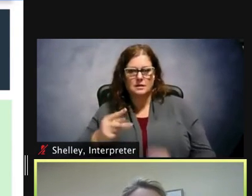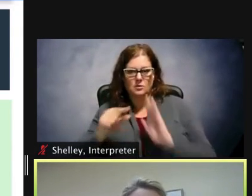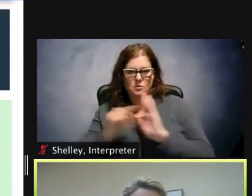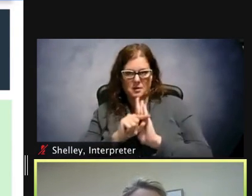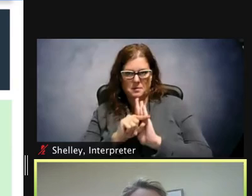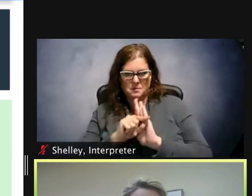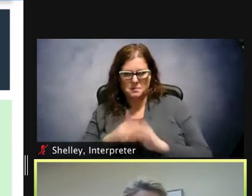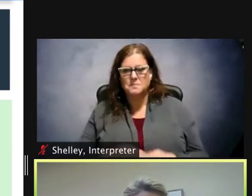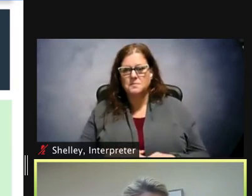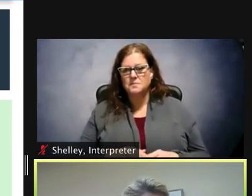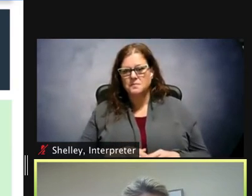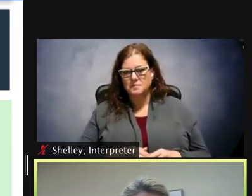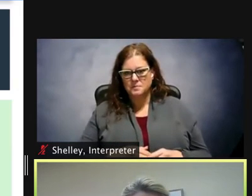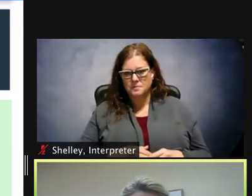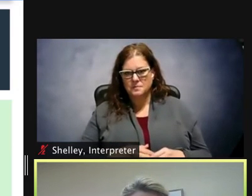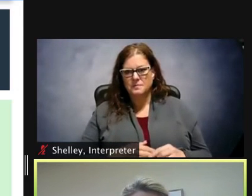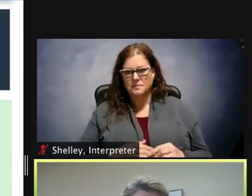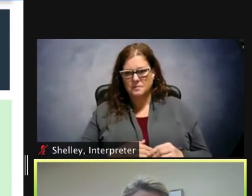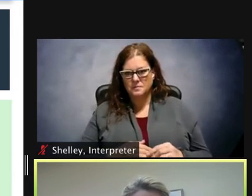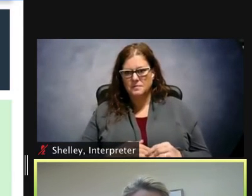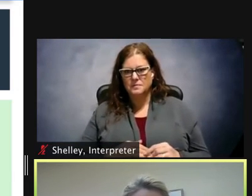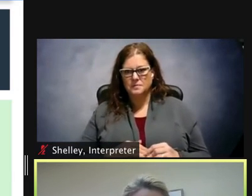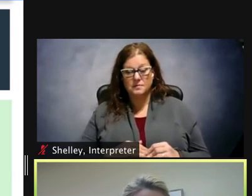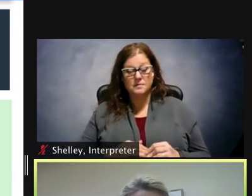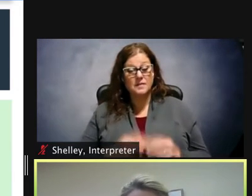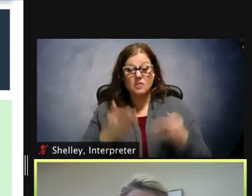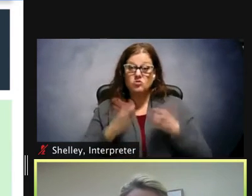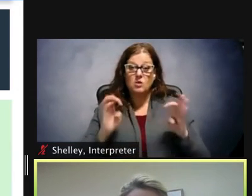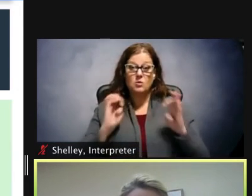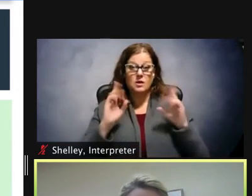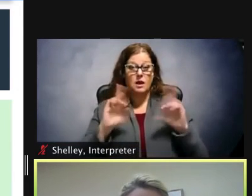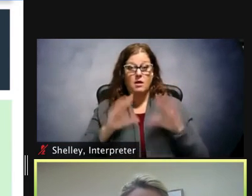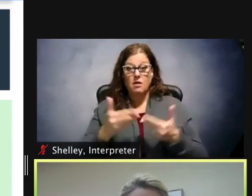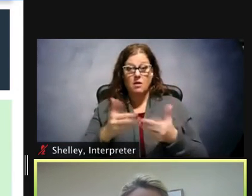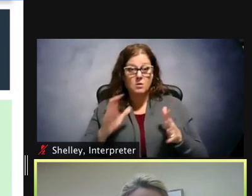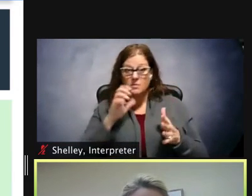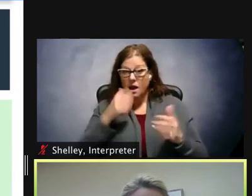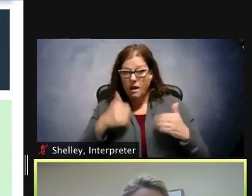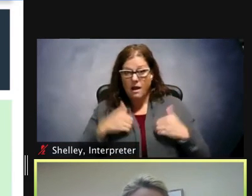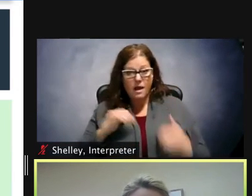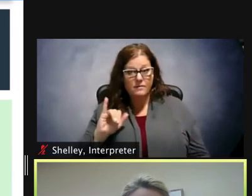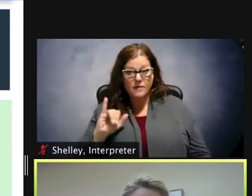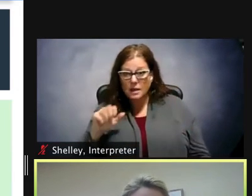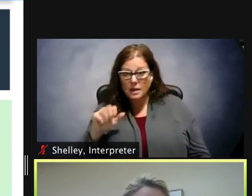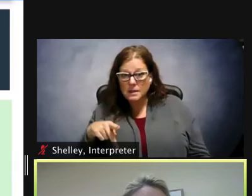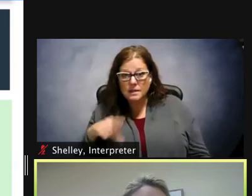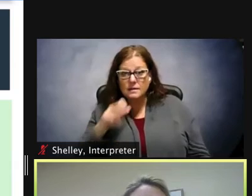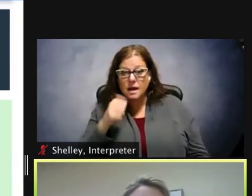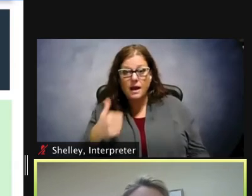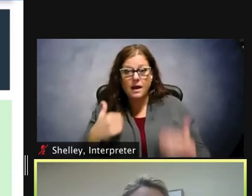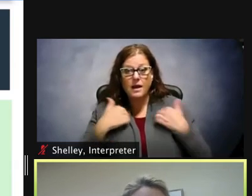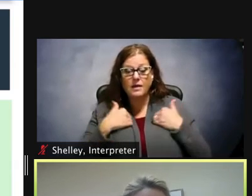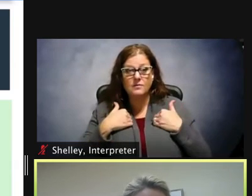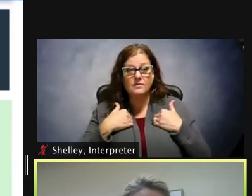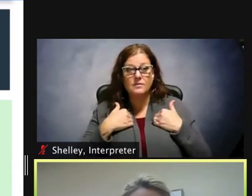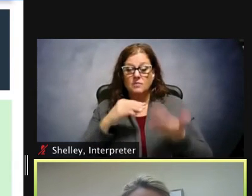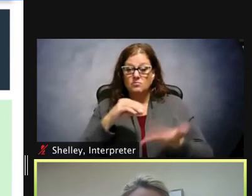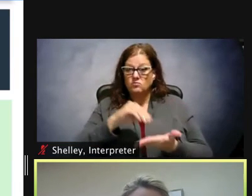So in a general ed classroom, because he doesn't have an IEP or any record of anything that